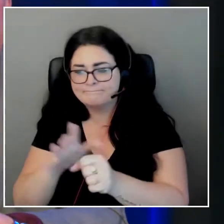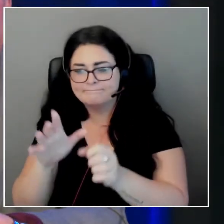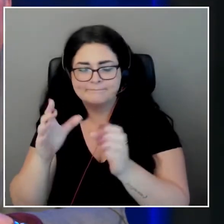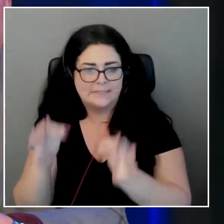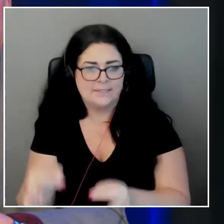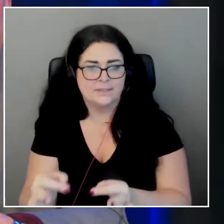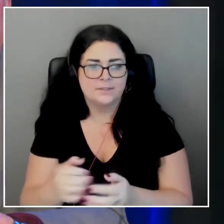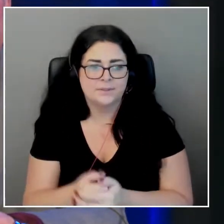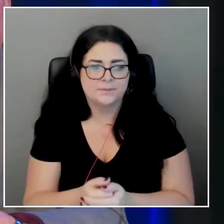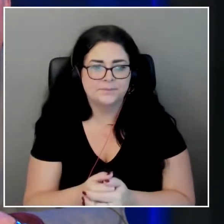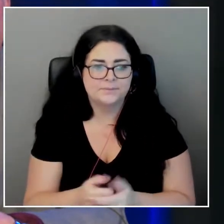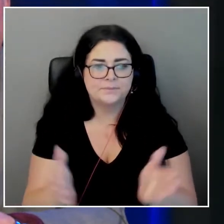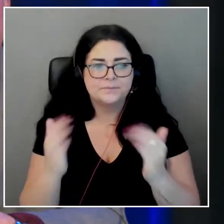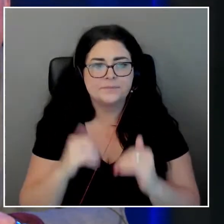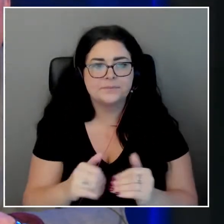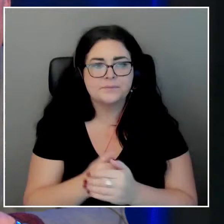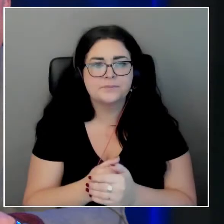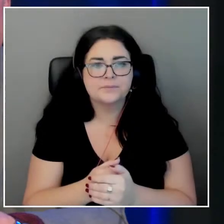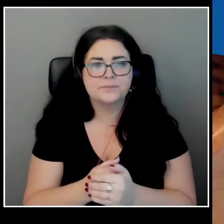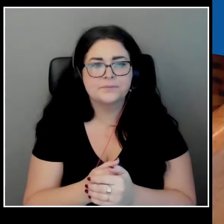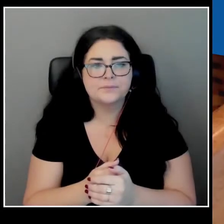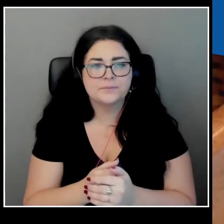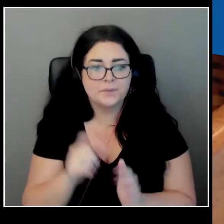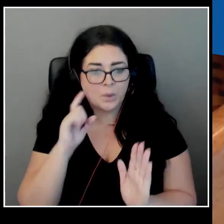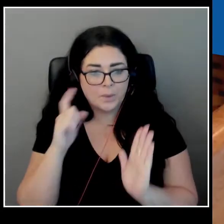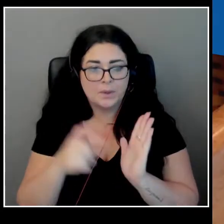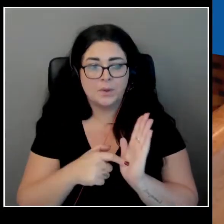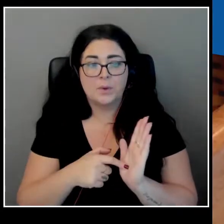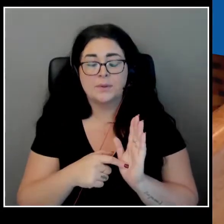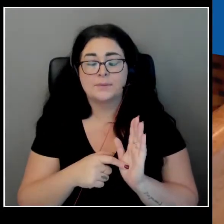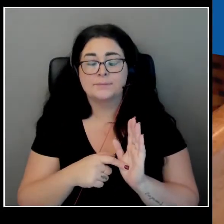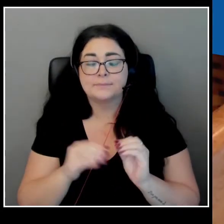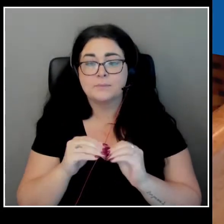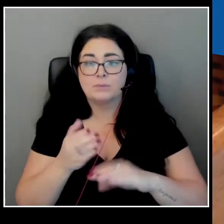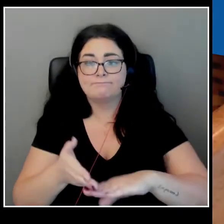One of the most significant customer enhancements we made during the year was the introduction